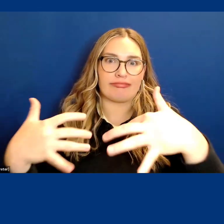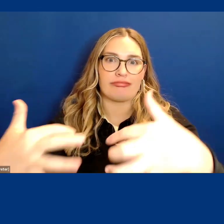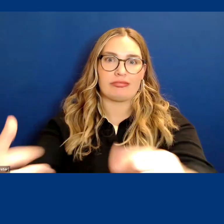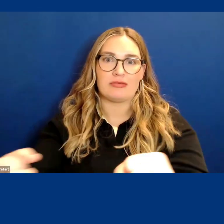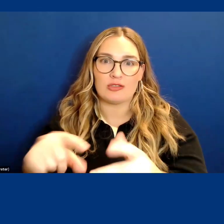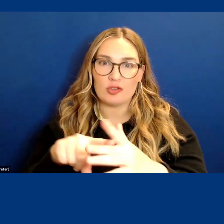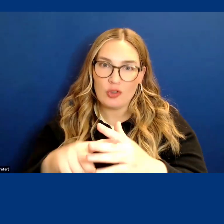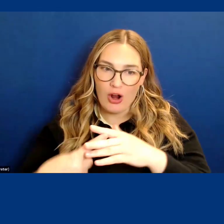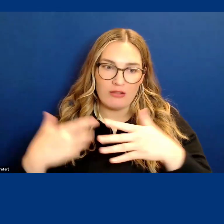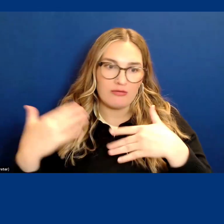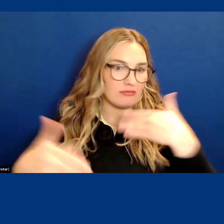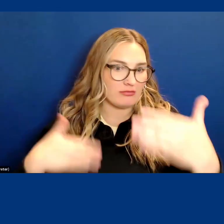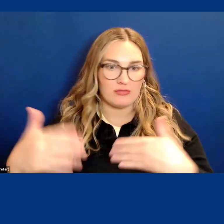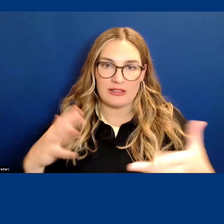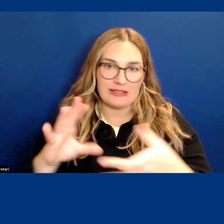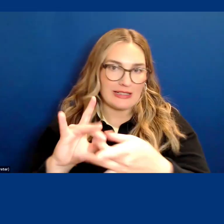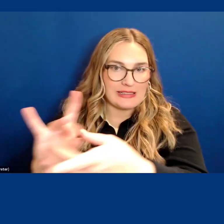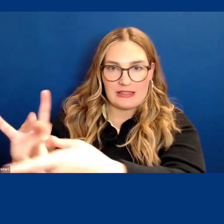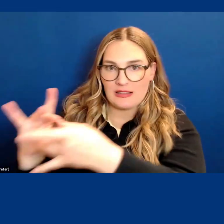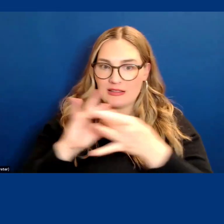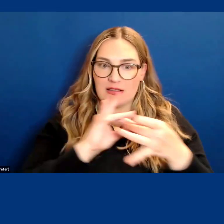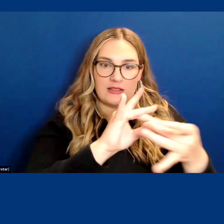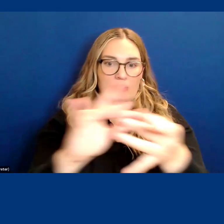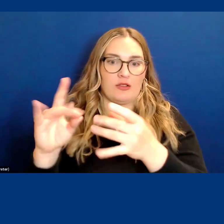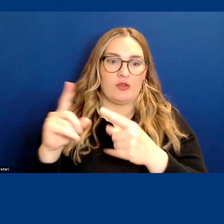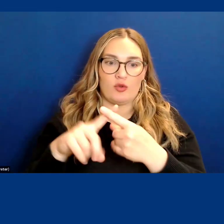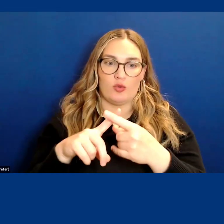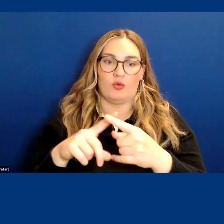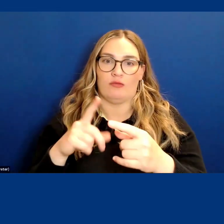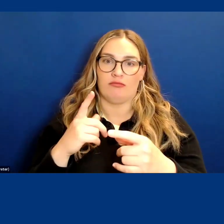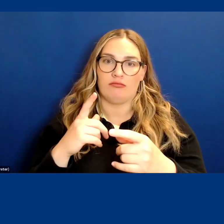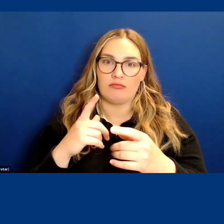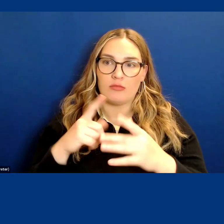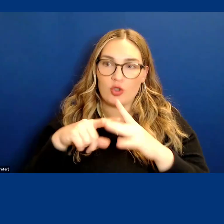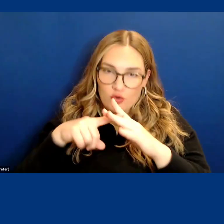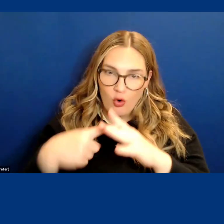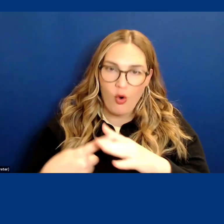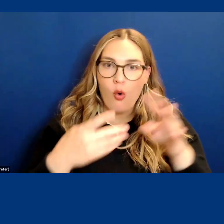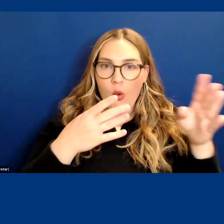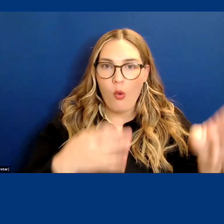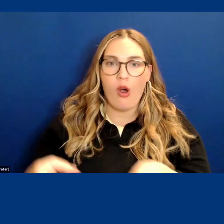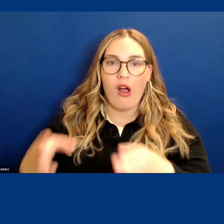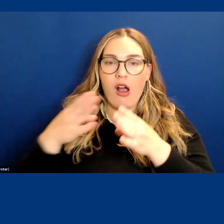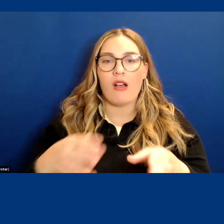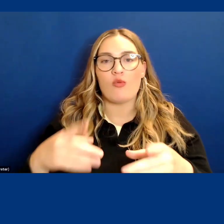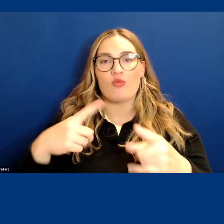and connect with others who are situated in this work to start organizing around some action is a great